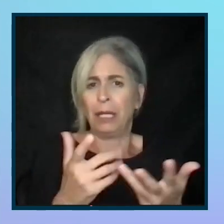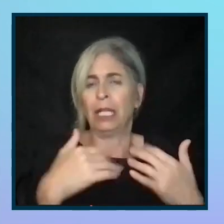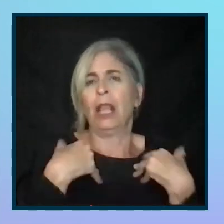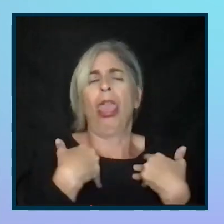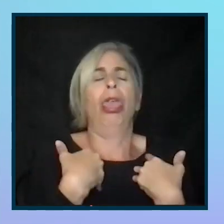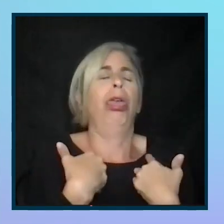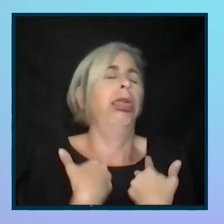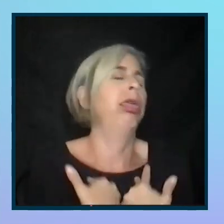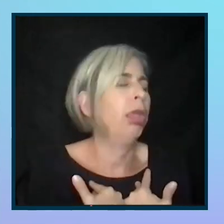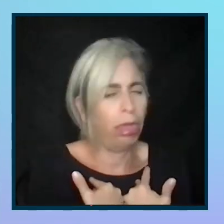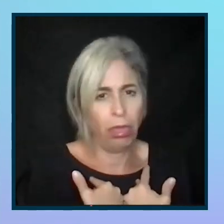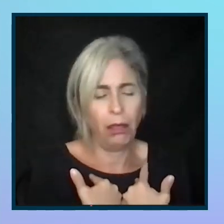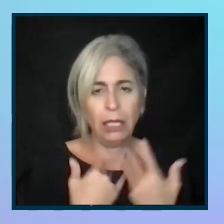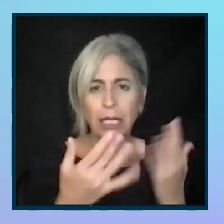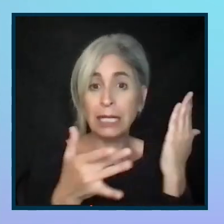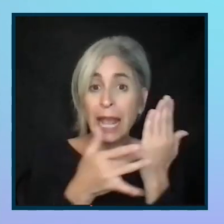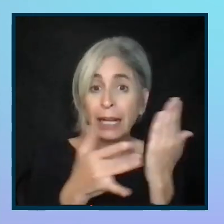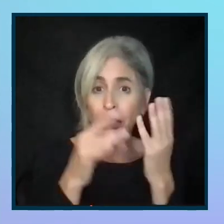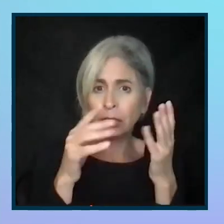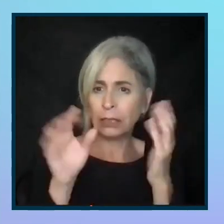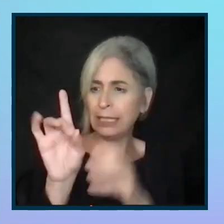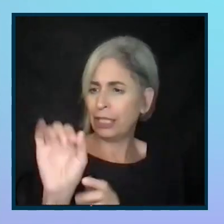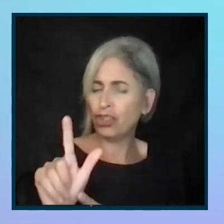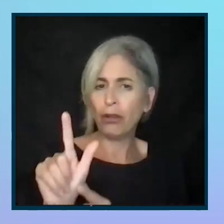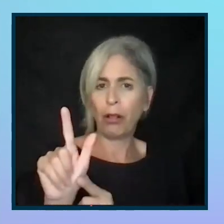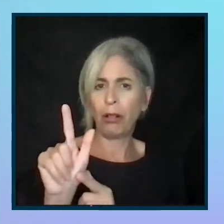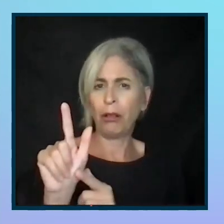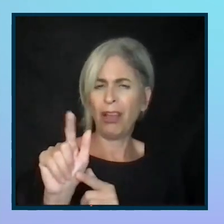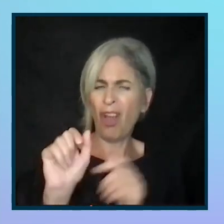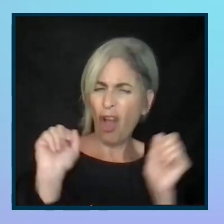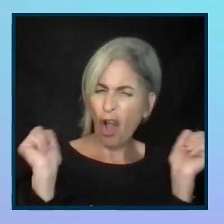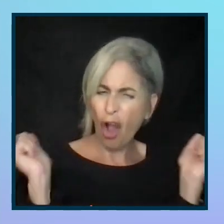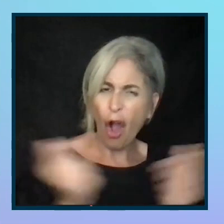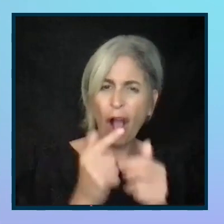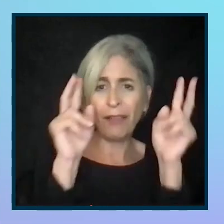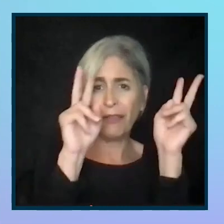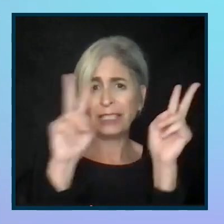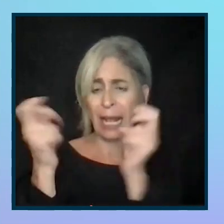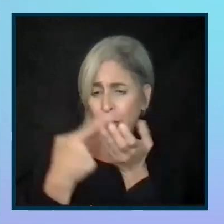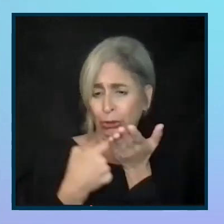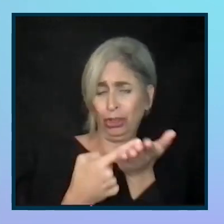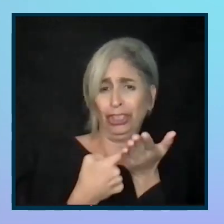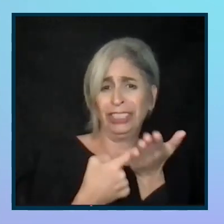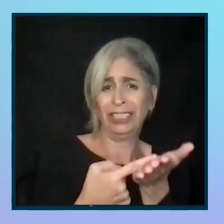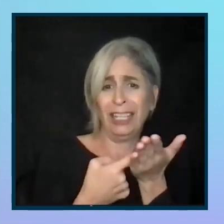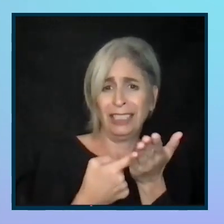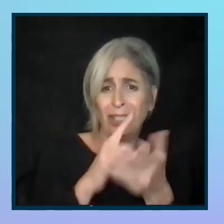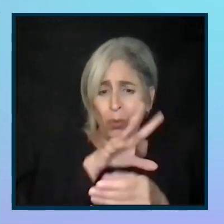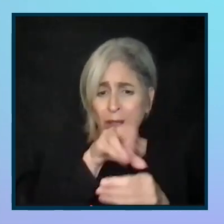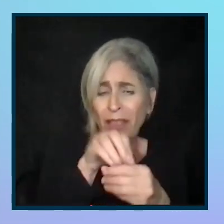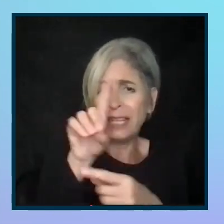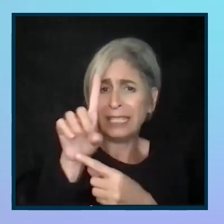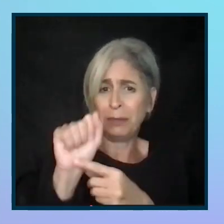We're worried about technical, the digital divide, all of these topics were discussed within the disability community,